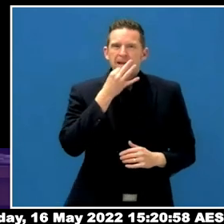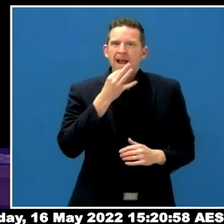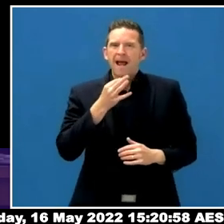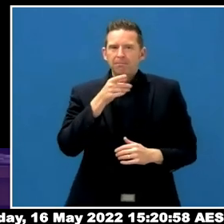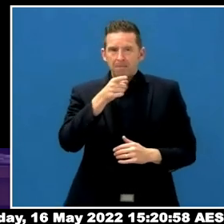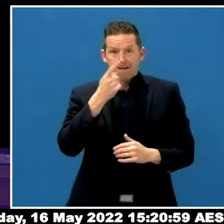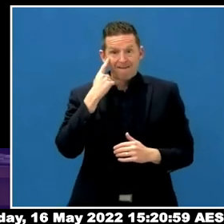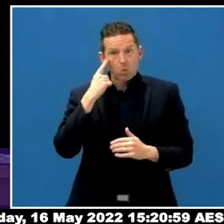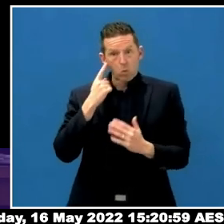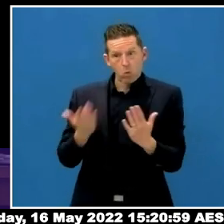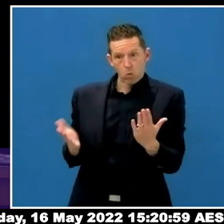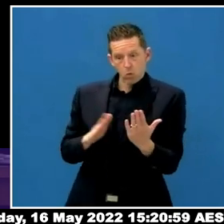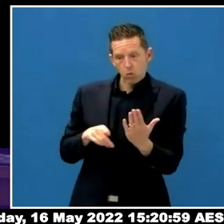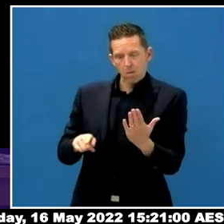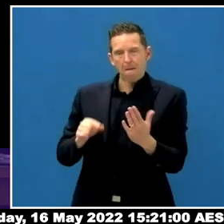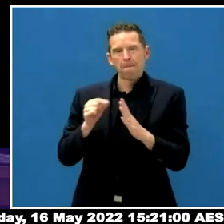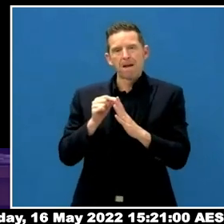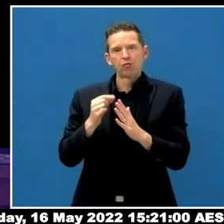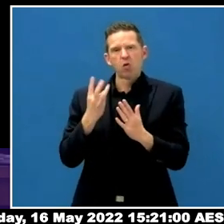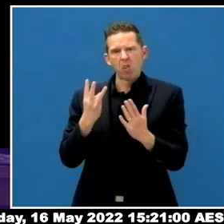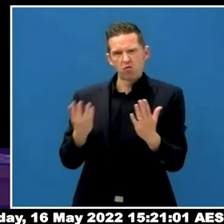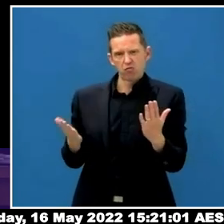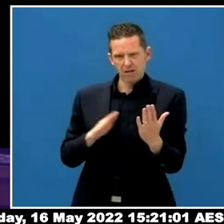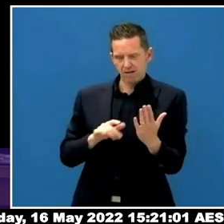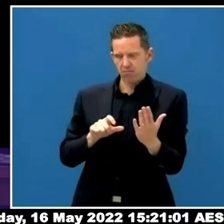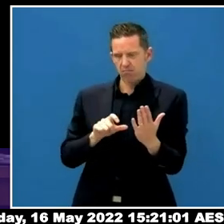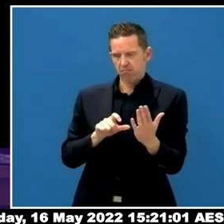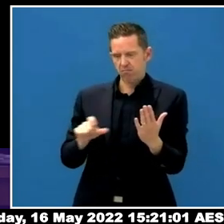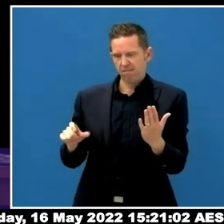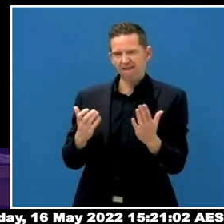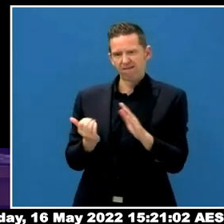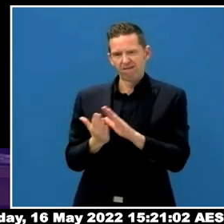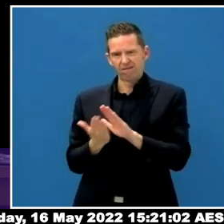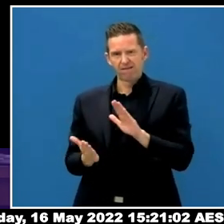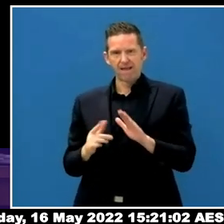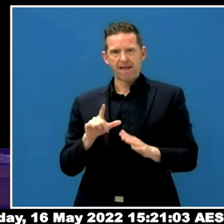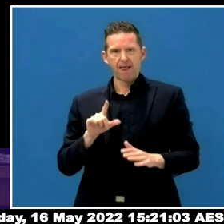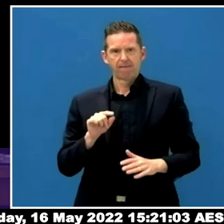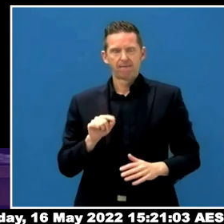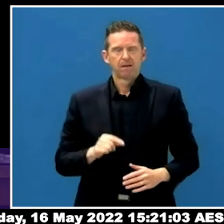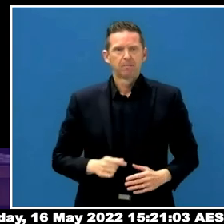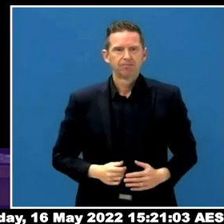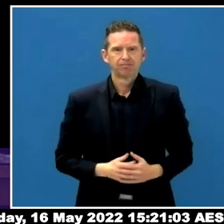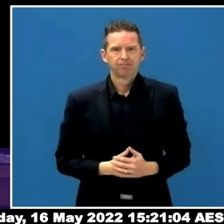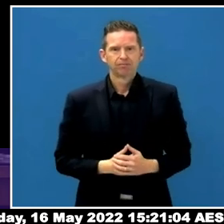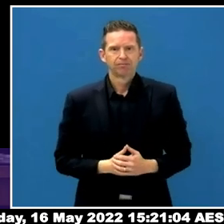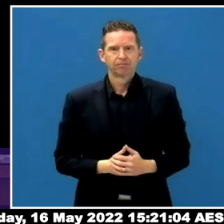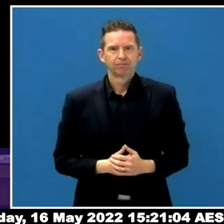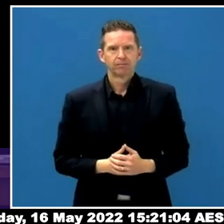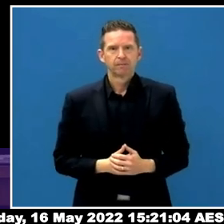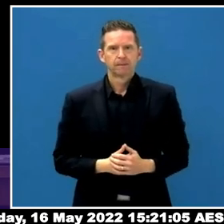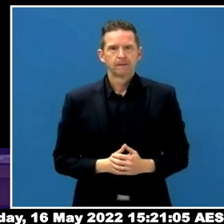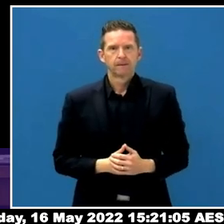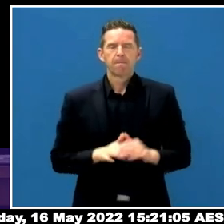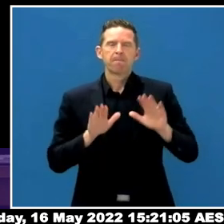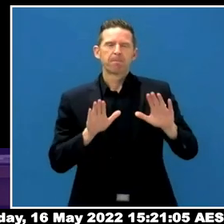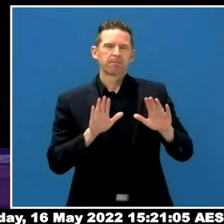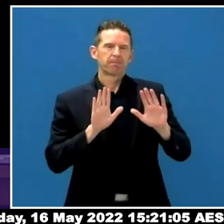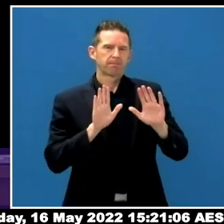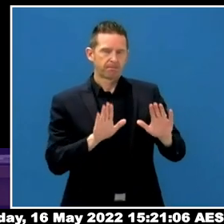page 3 of 11. Actually, I should ask you this first. Can I ask you to look at this document.